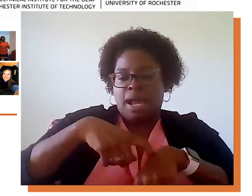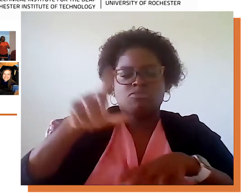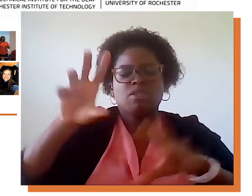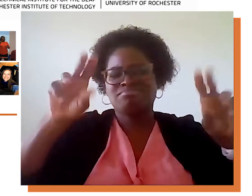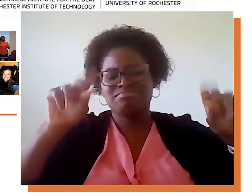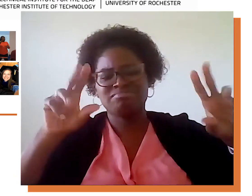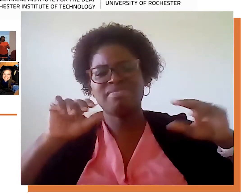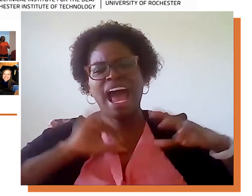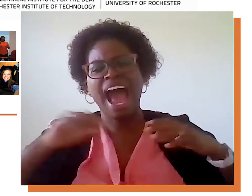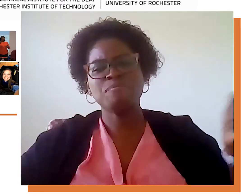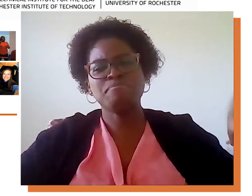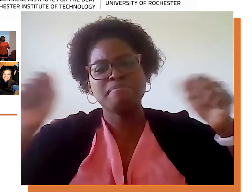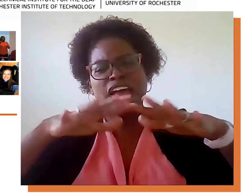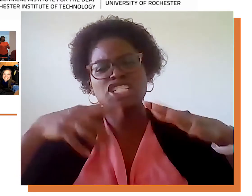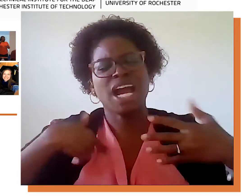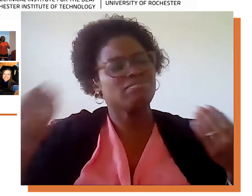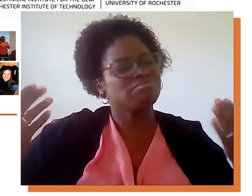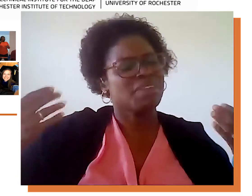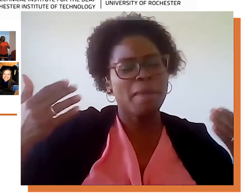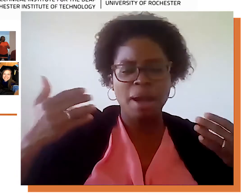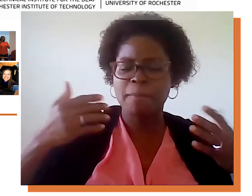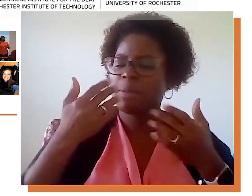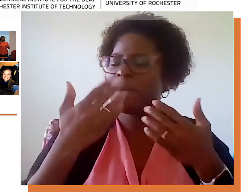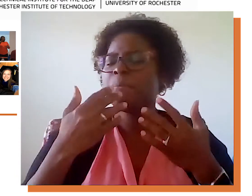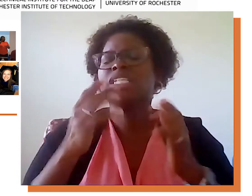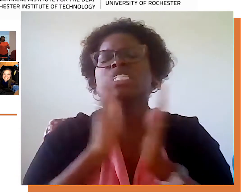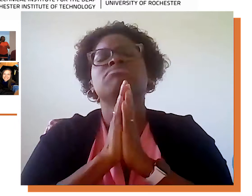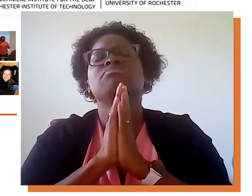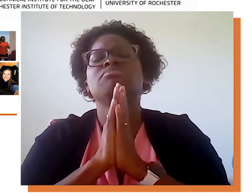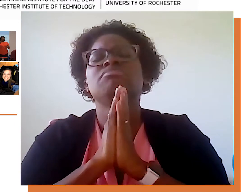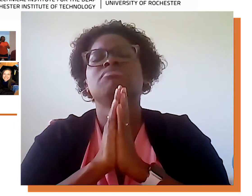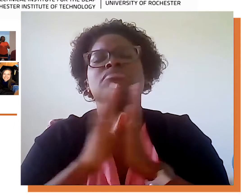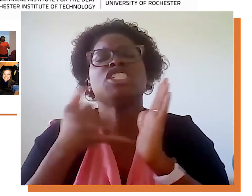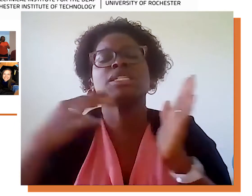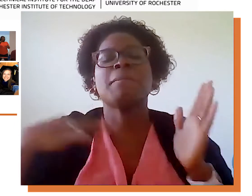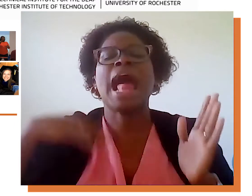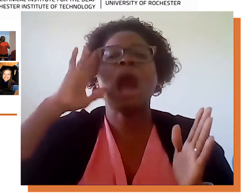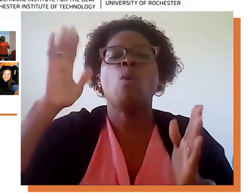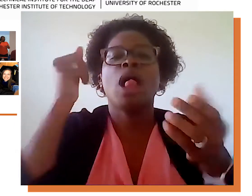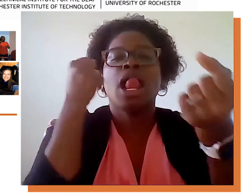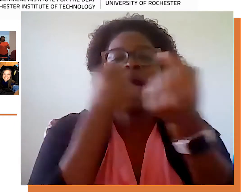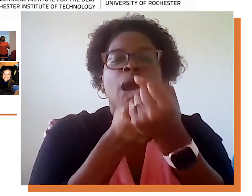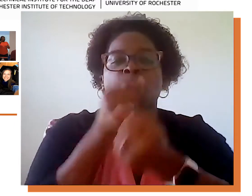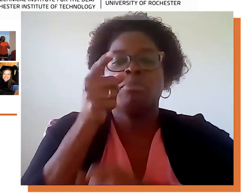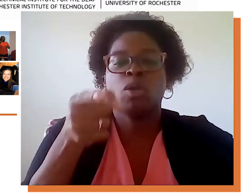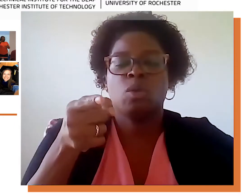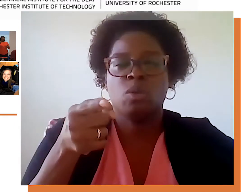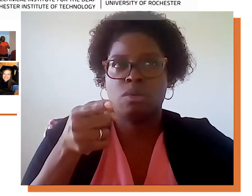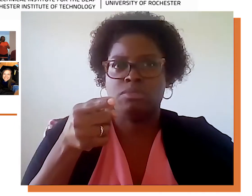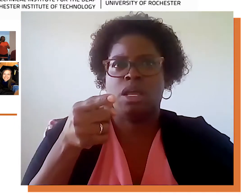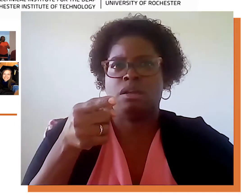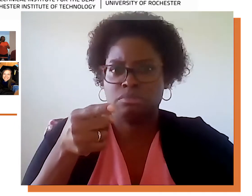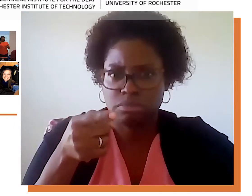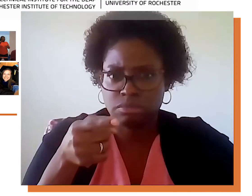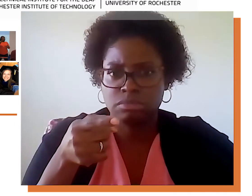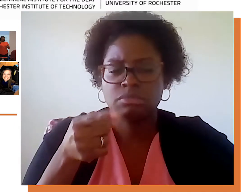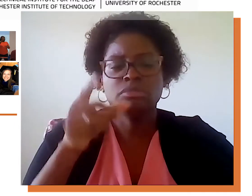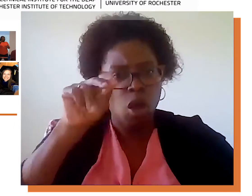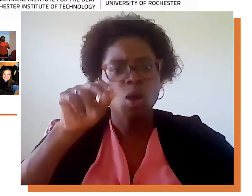I can't do it." But she begged me, and she convinced me, and she said, "I will support you through this."